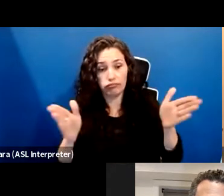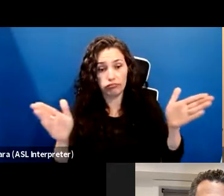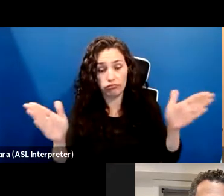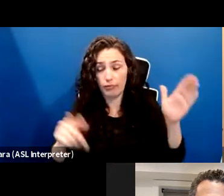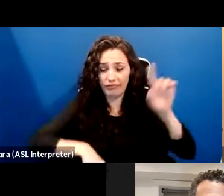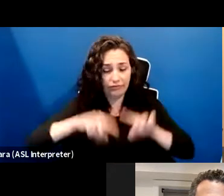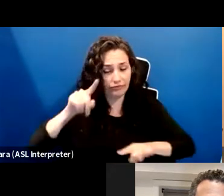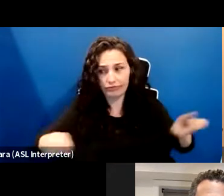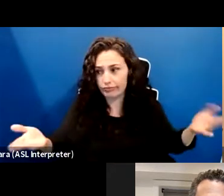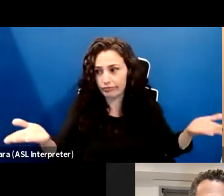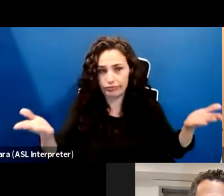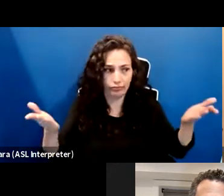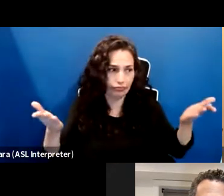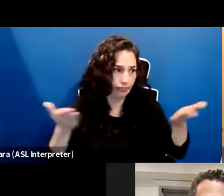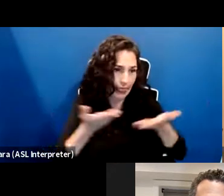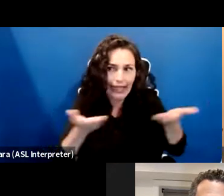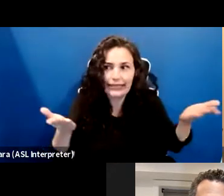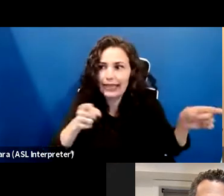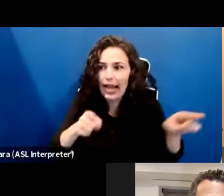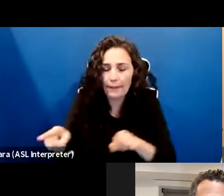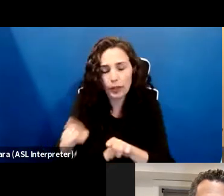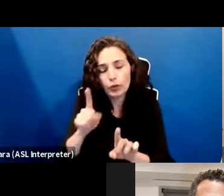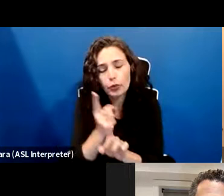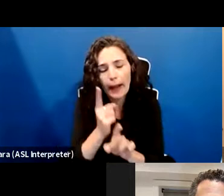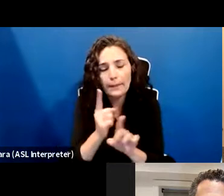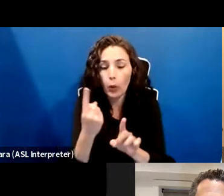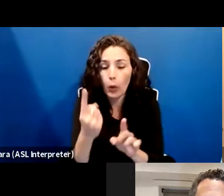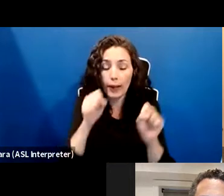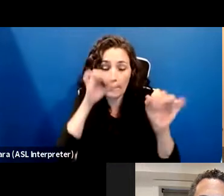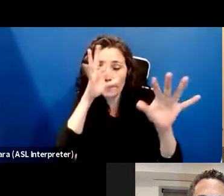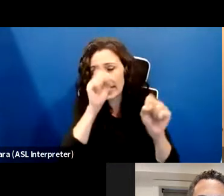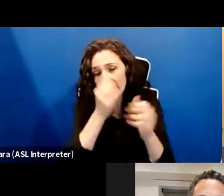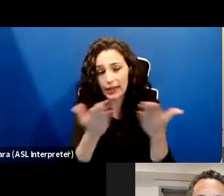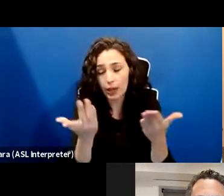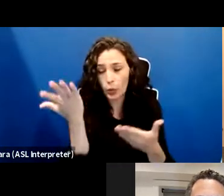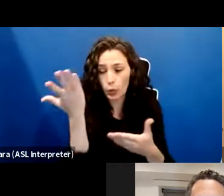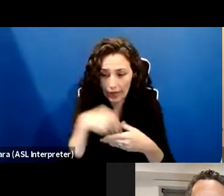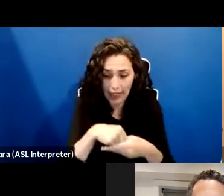But I think one of the most amazing things, the series showed people was that,